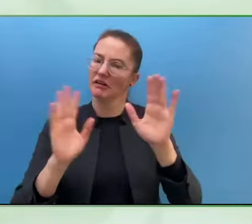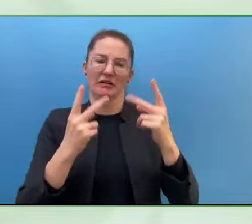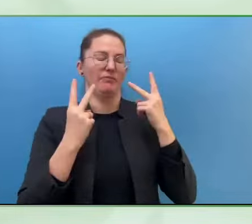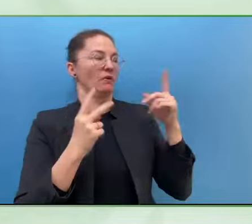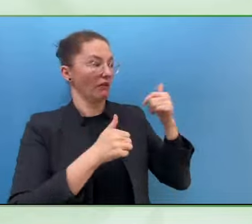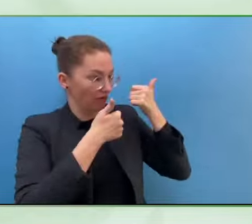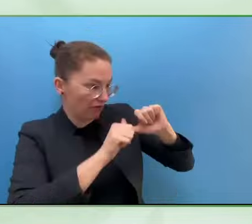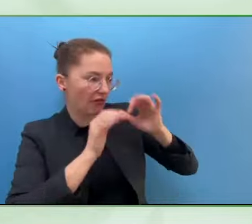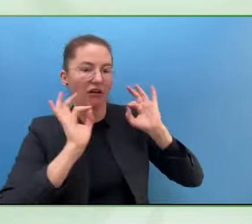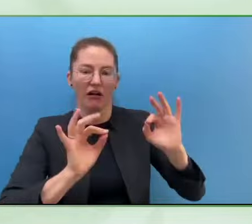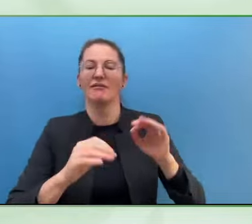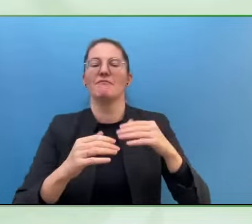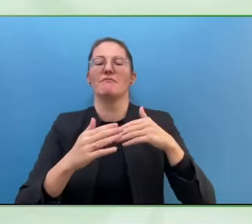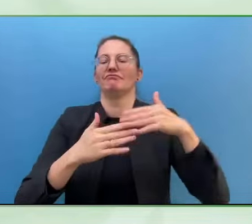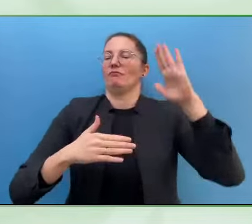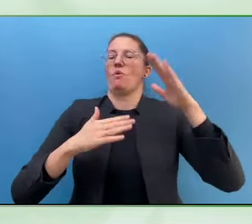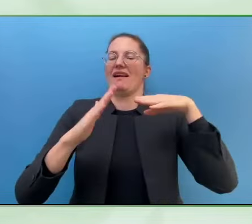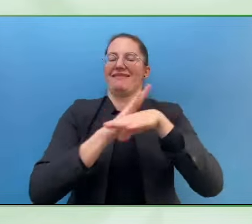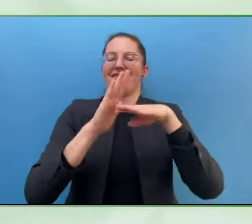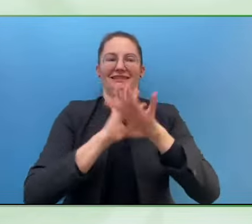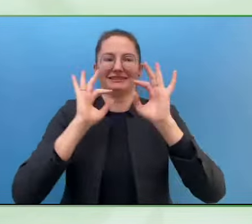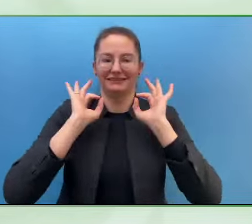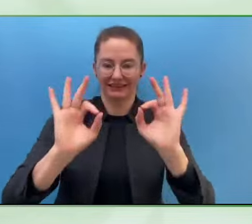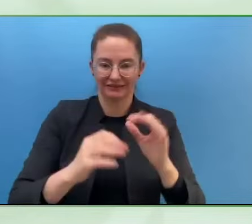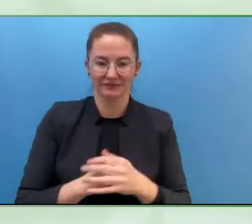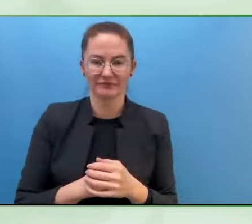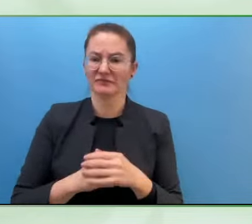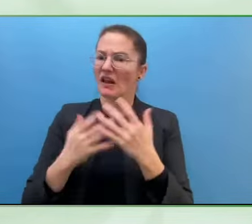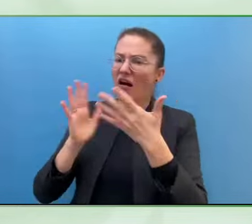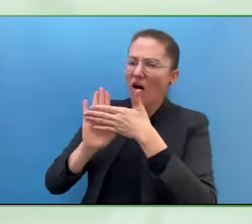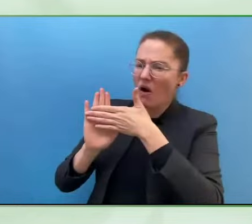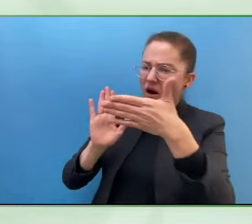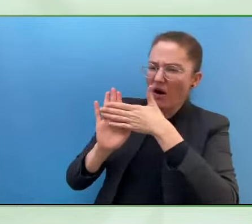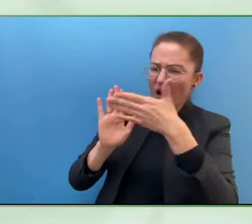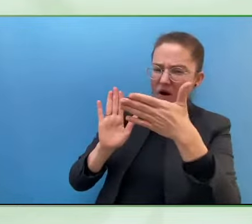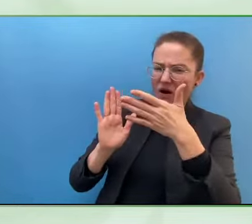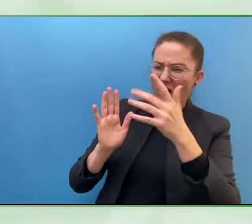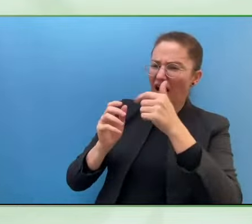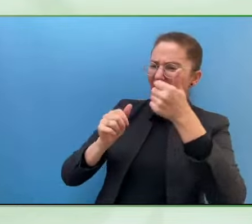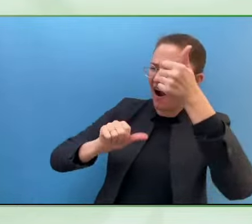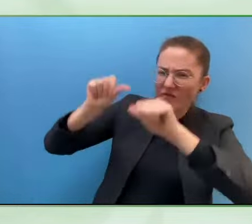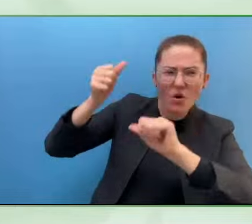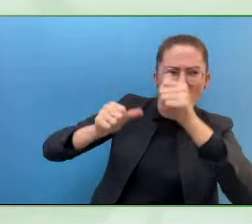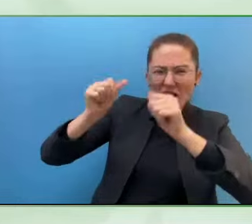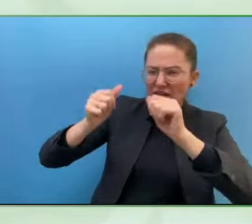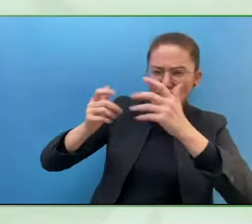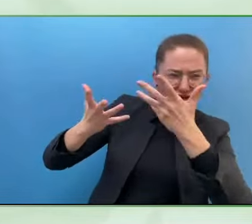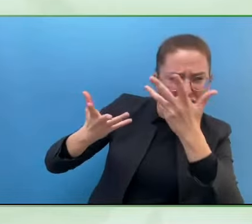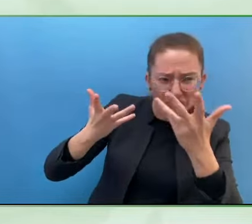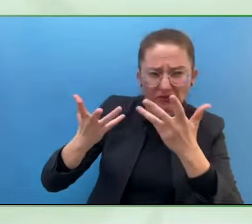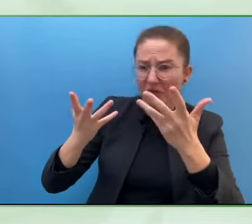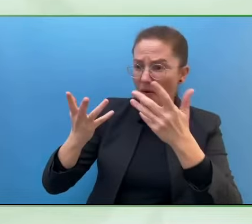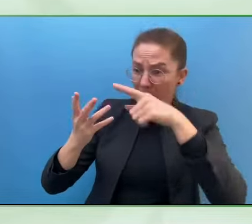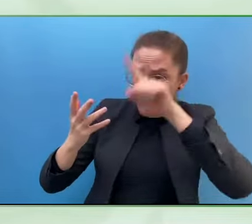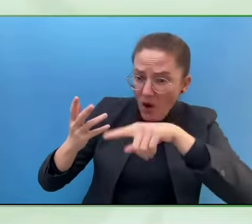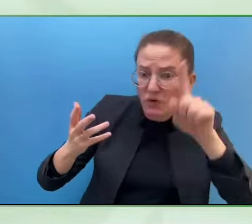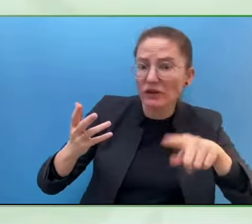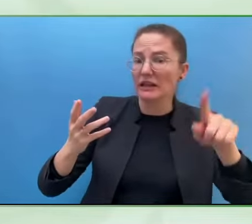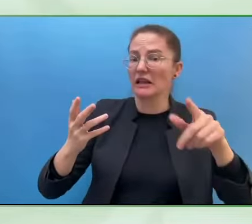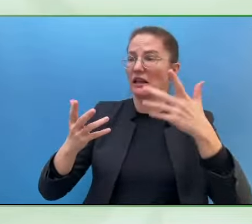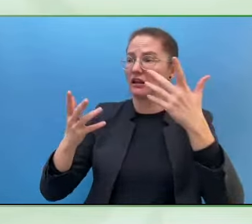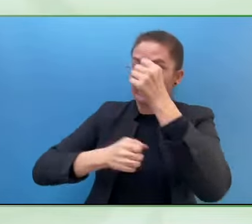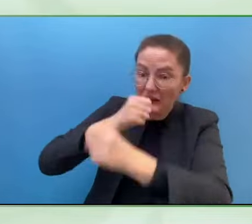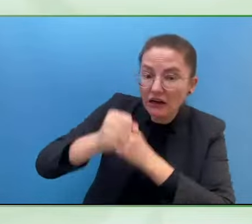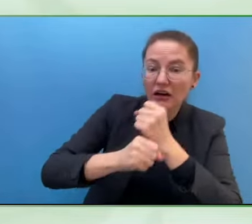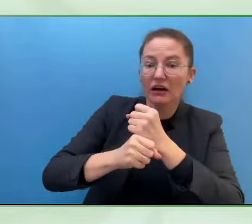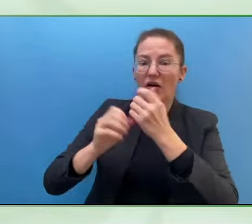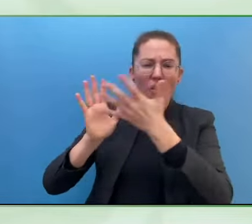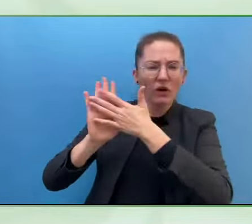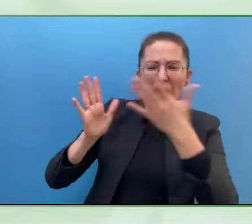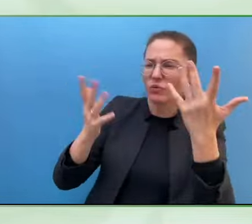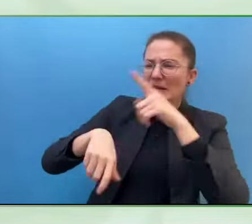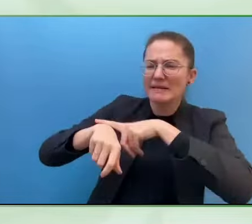Within the next few months we want to have enough of a buffer to fulfil